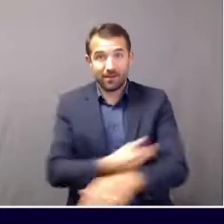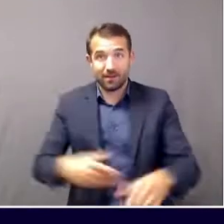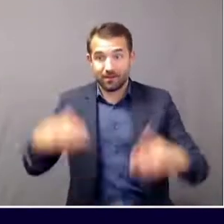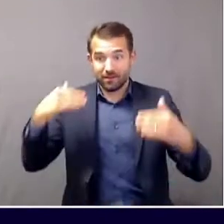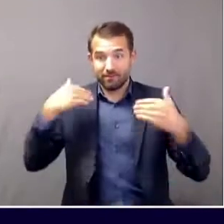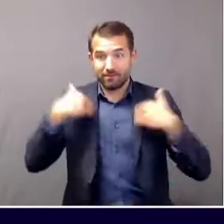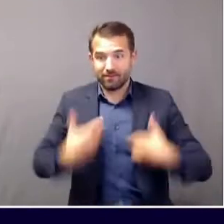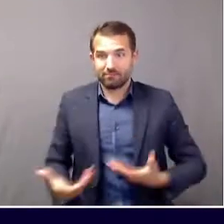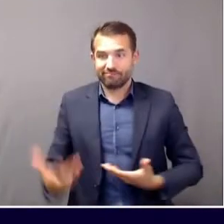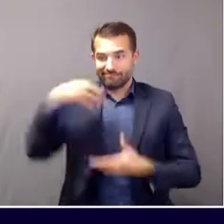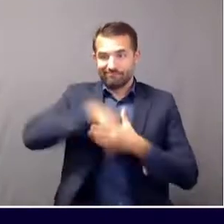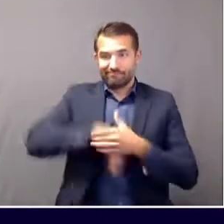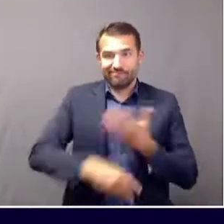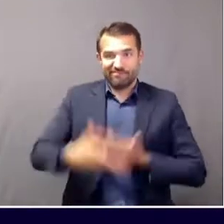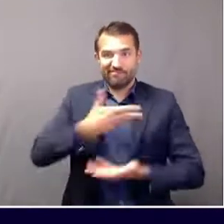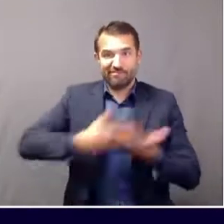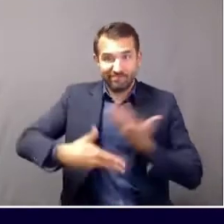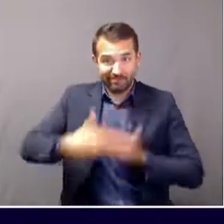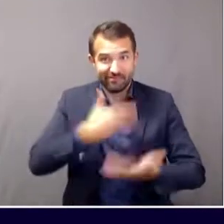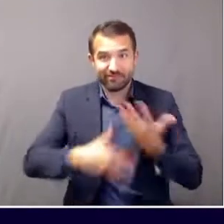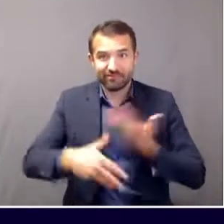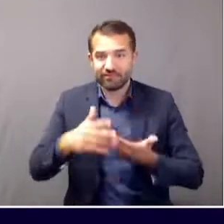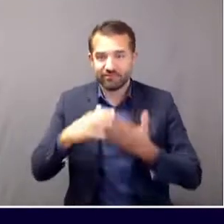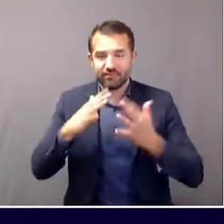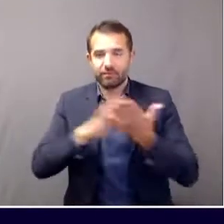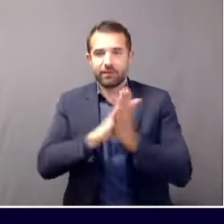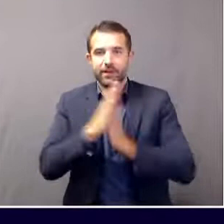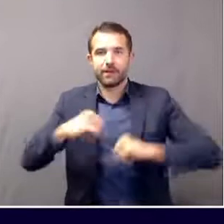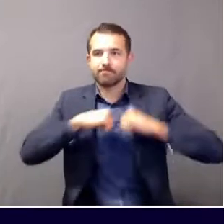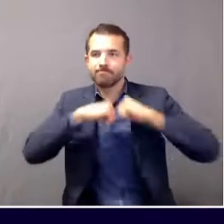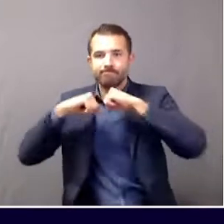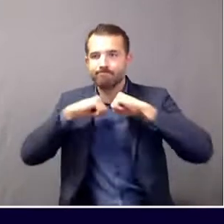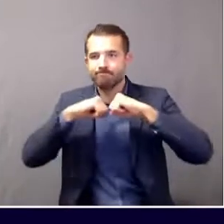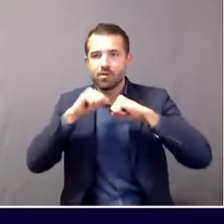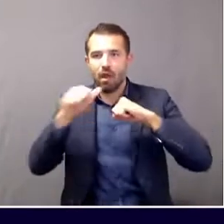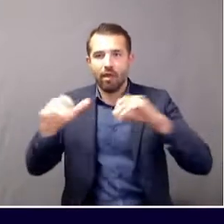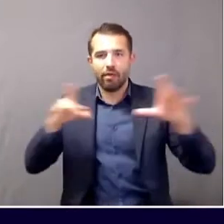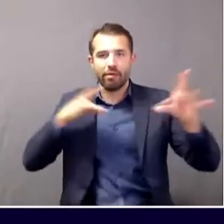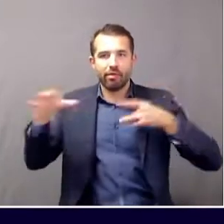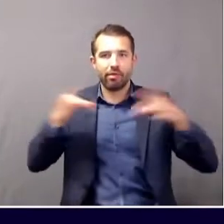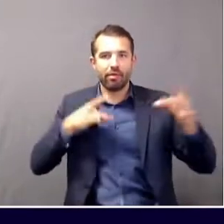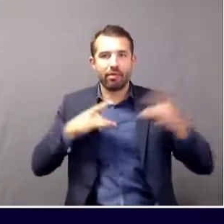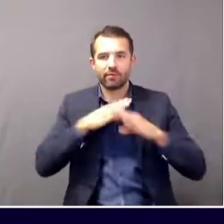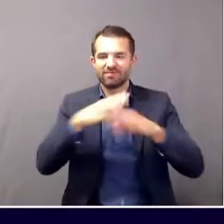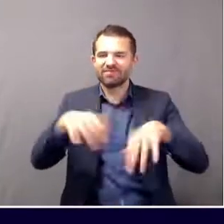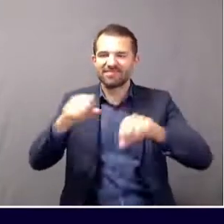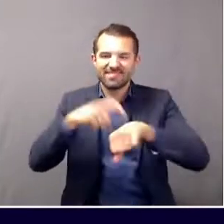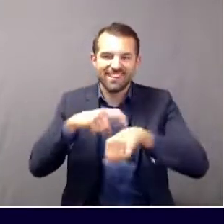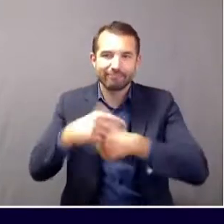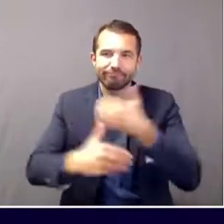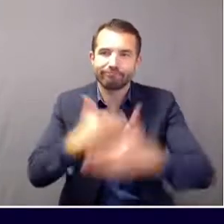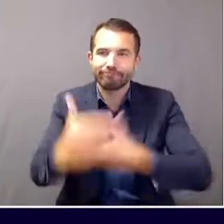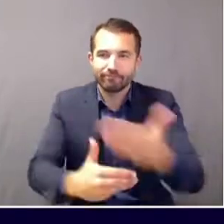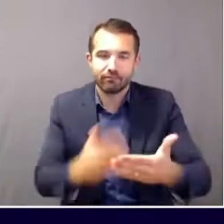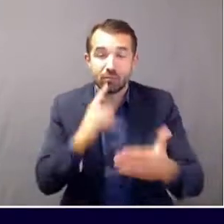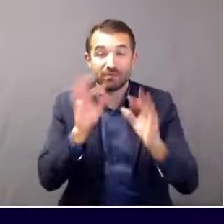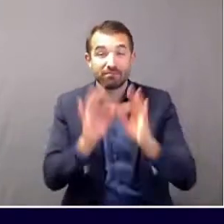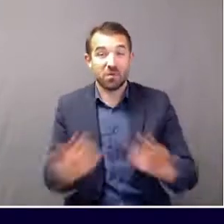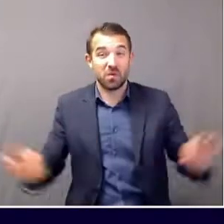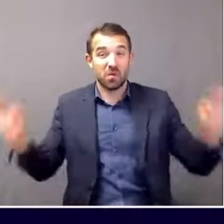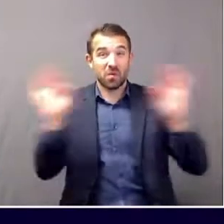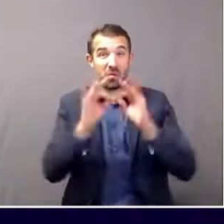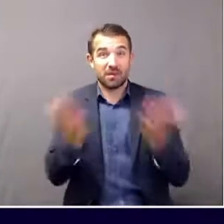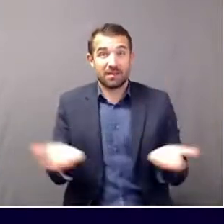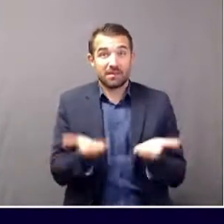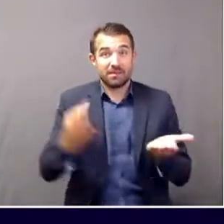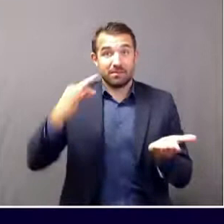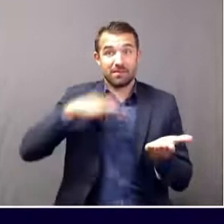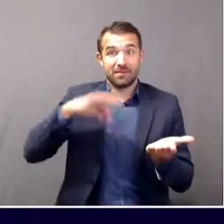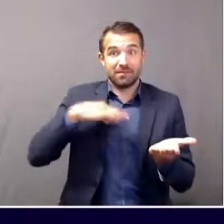the level of the population